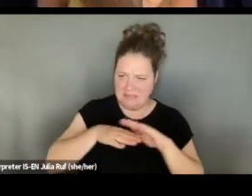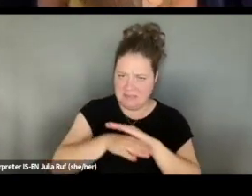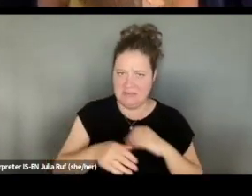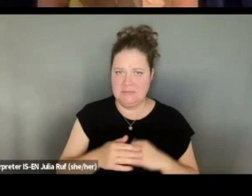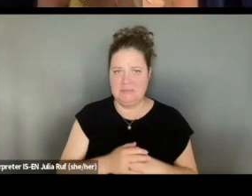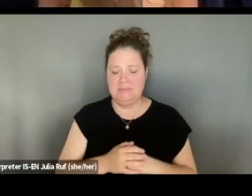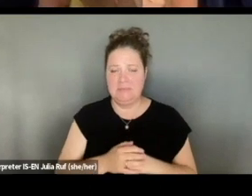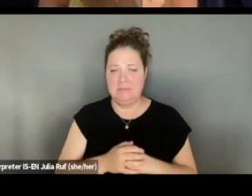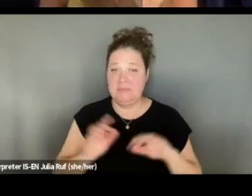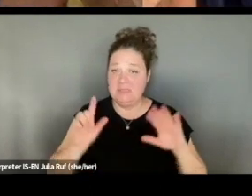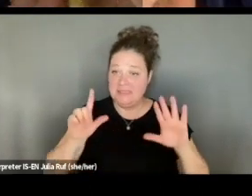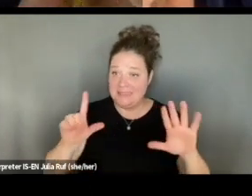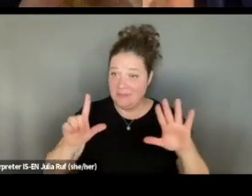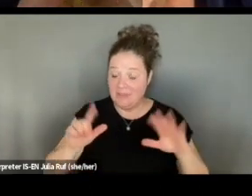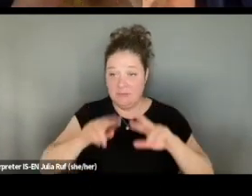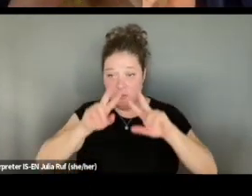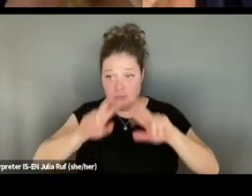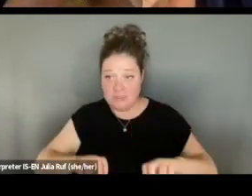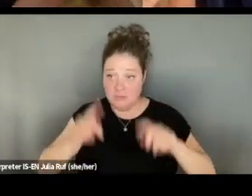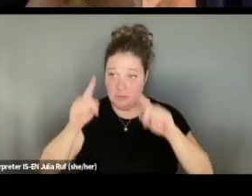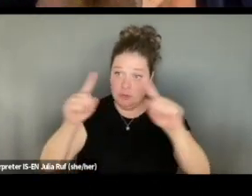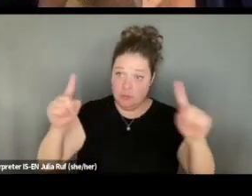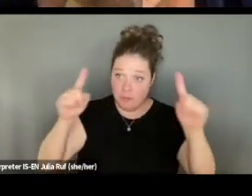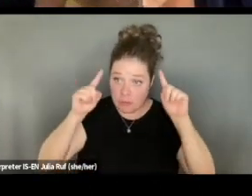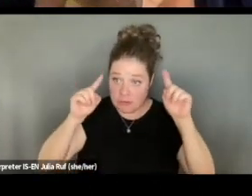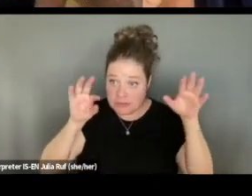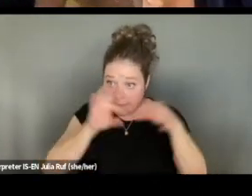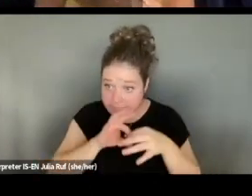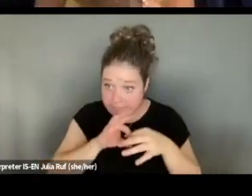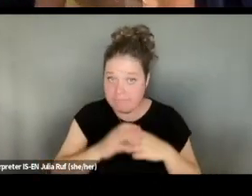something else, if we haven't picked your sector, then you can